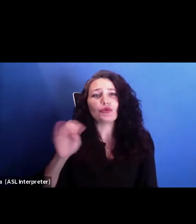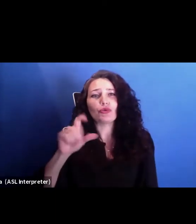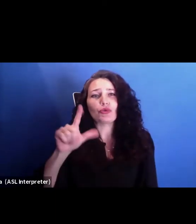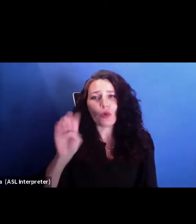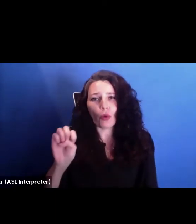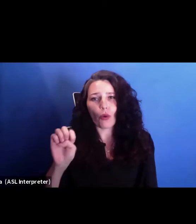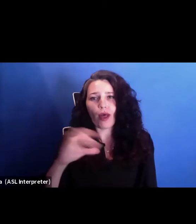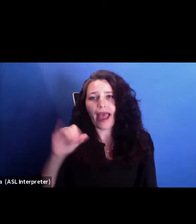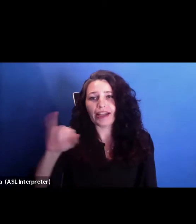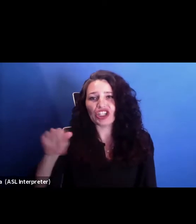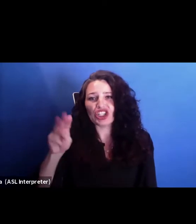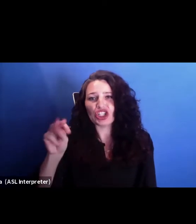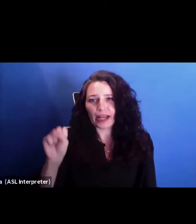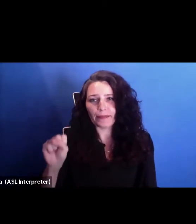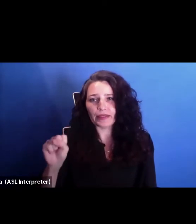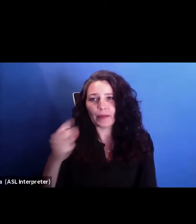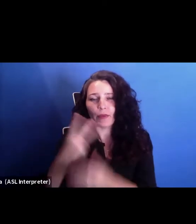the co-directors of Crip Camp.